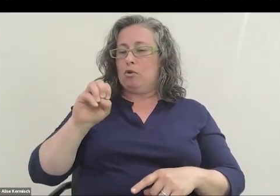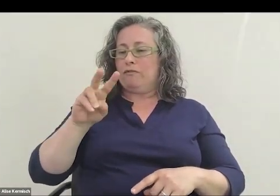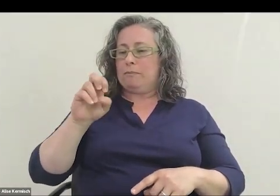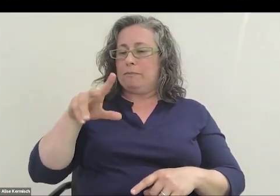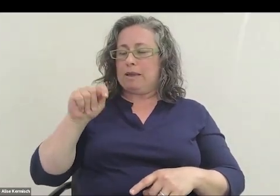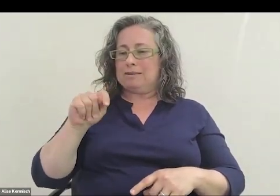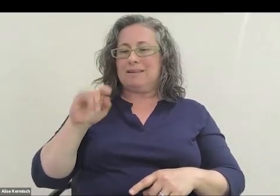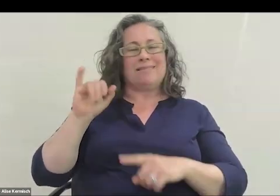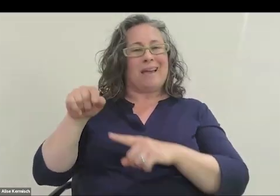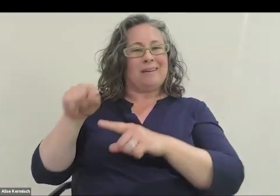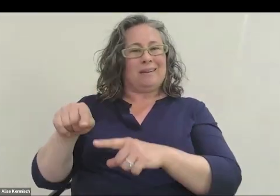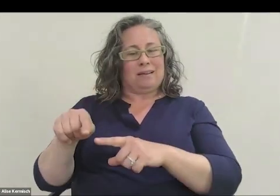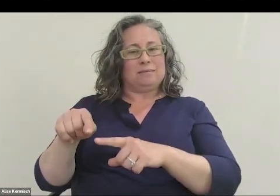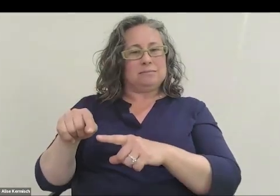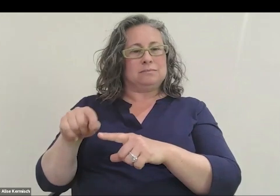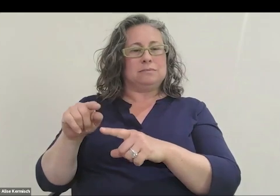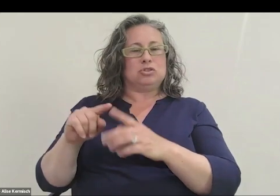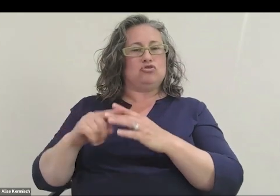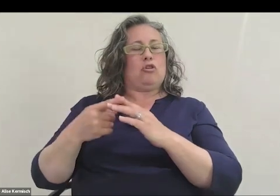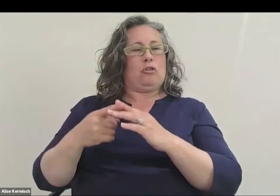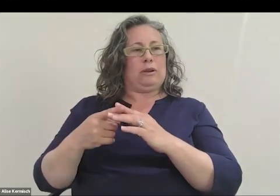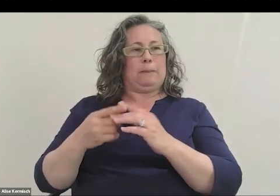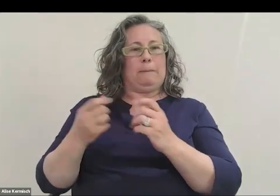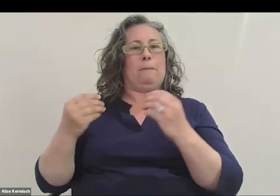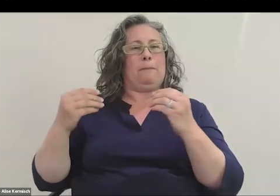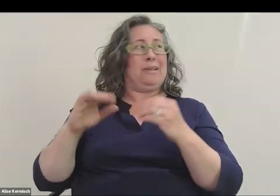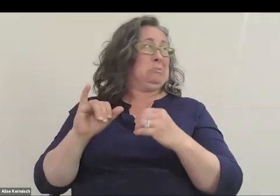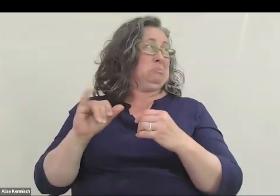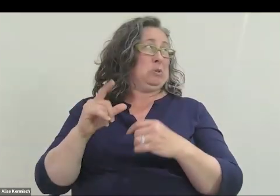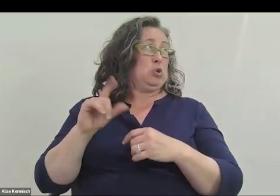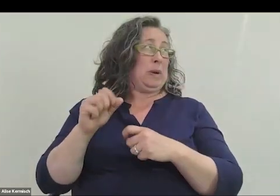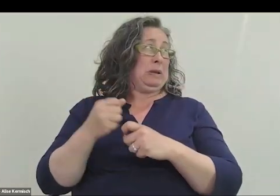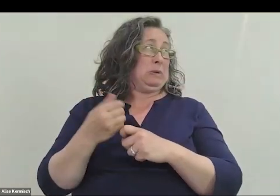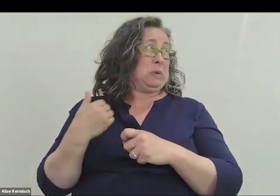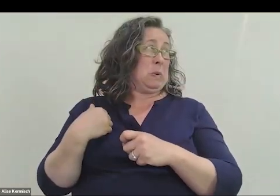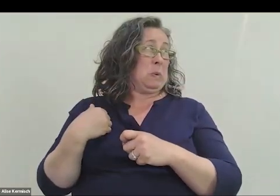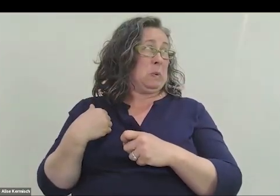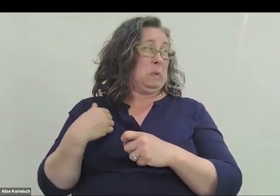that started 20 years ago like there's a longer history to this word 20 years ago. What year is it?